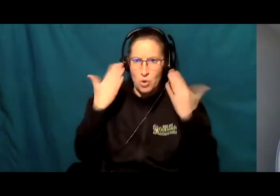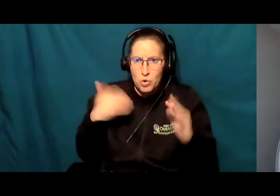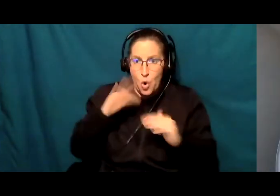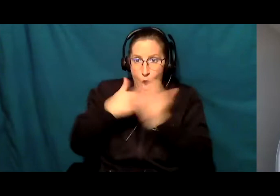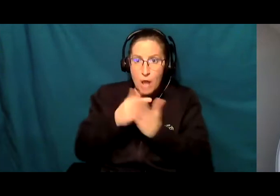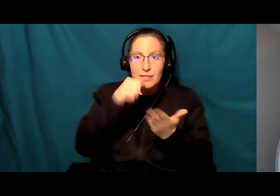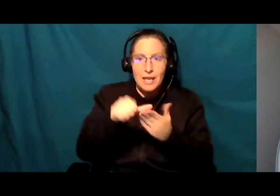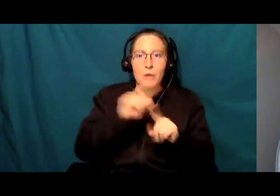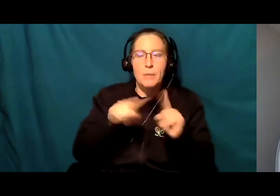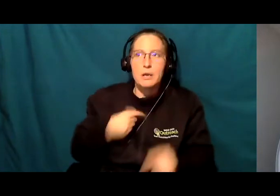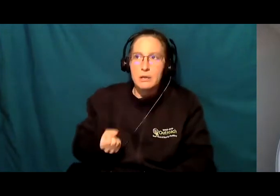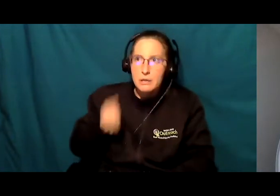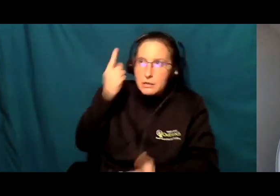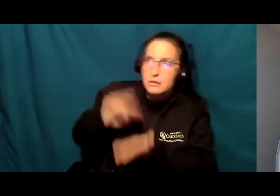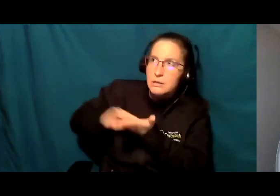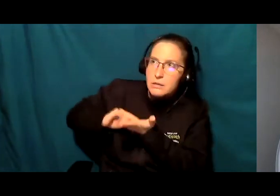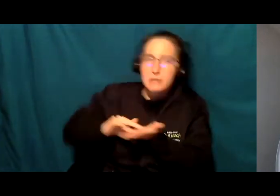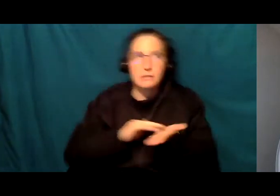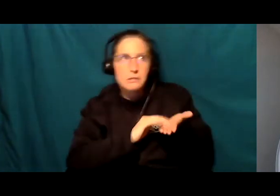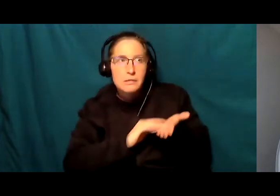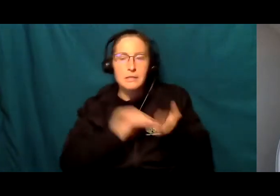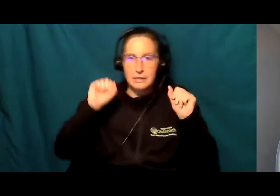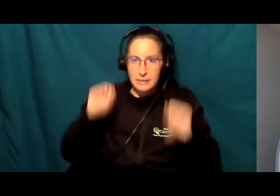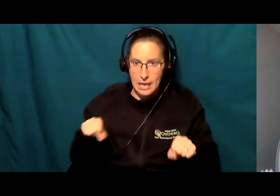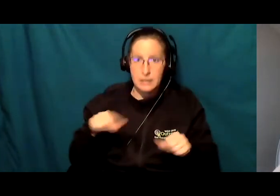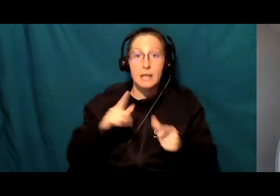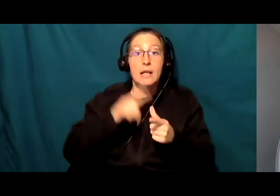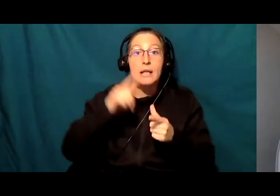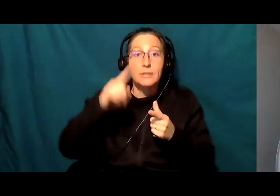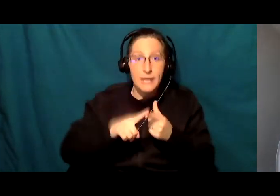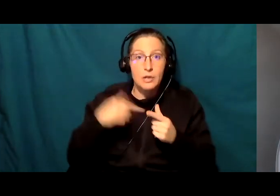Then we end with a story about a bird,